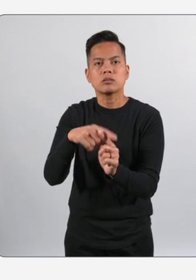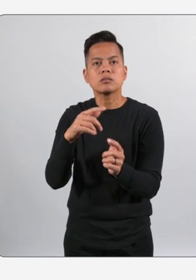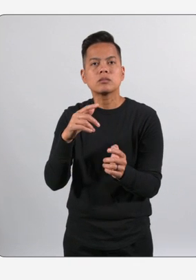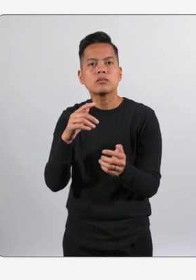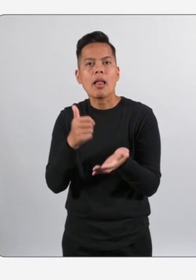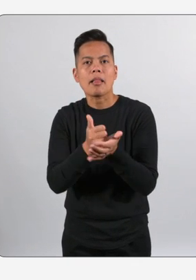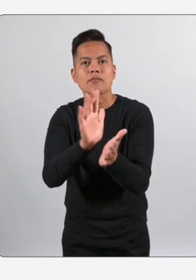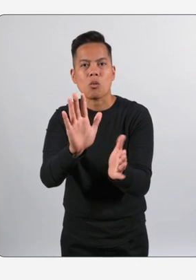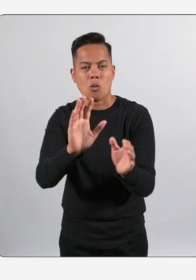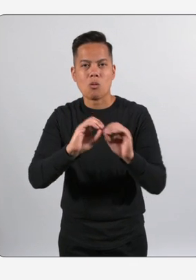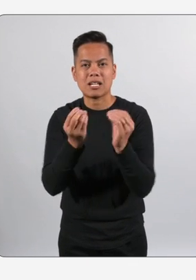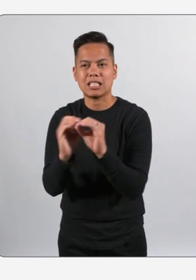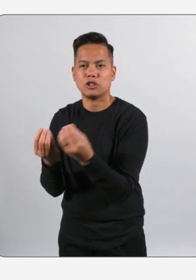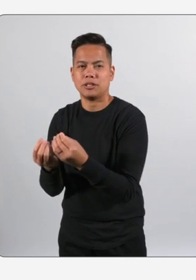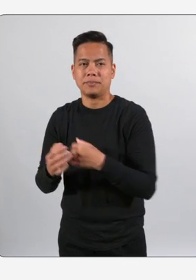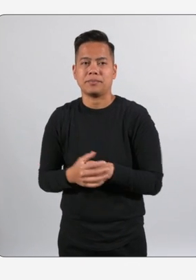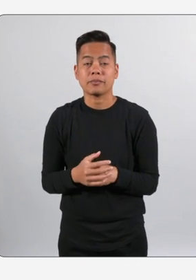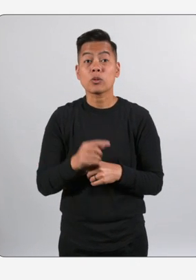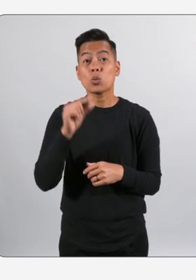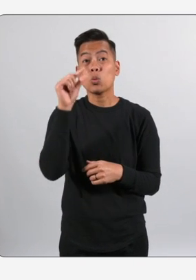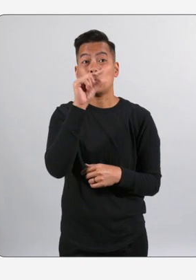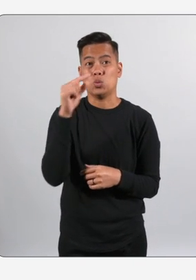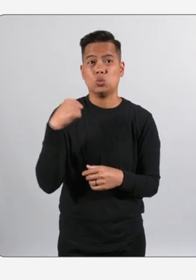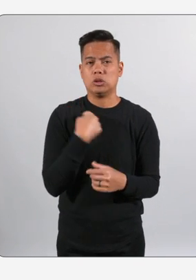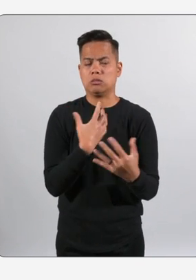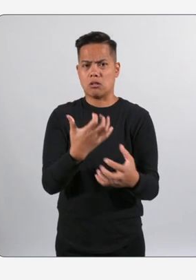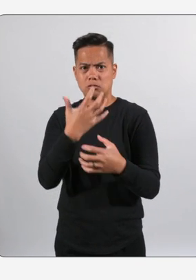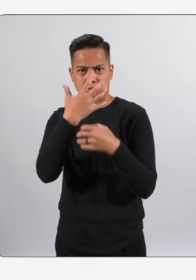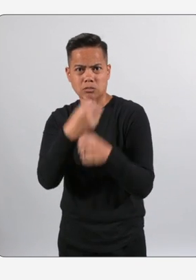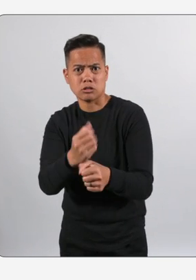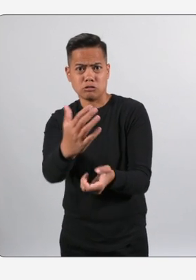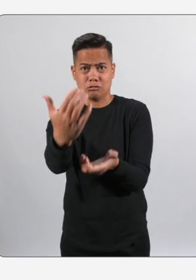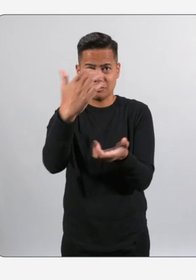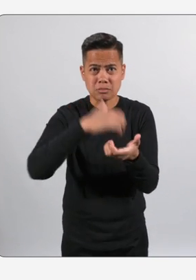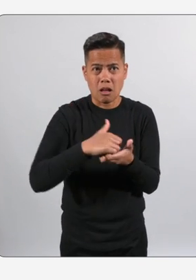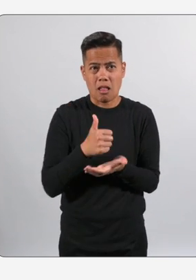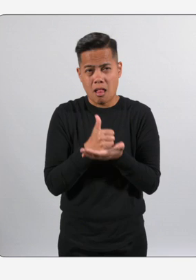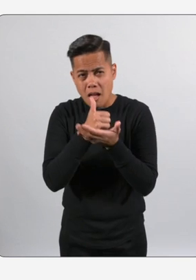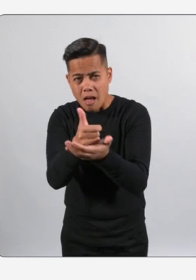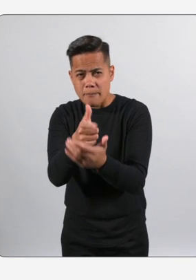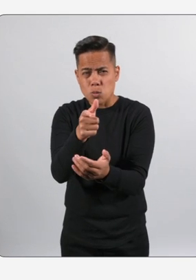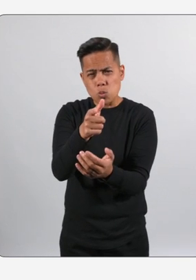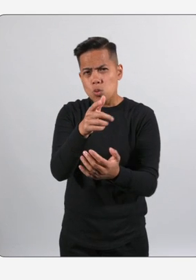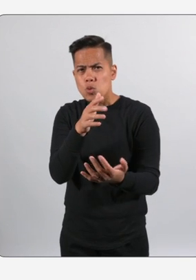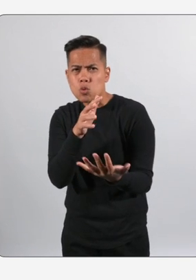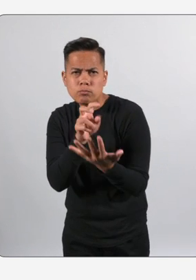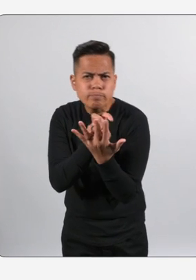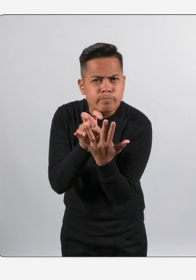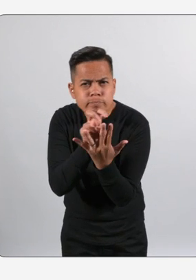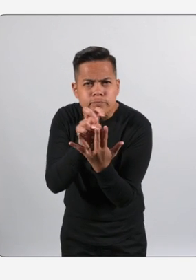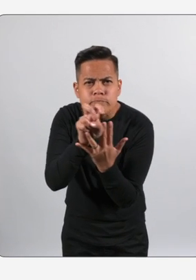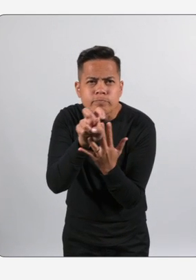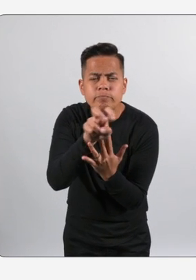At Google, we want to be your trusted partner to help you navigate all of this. It's a role we're deeply